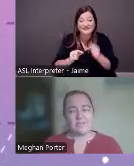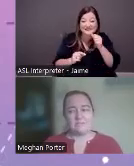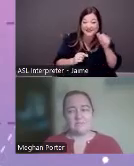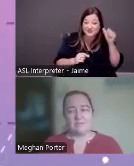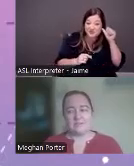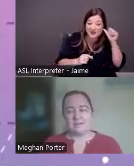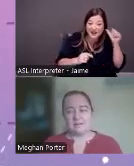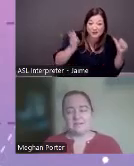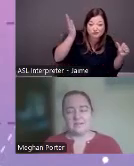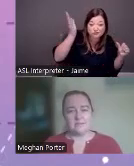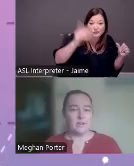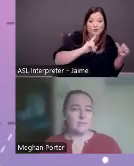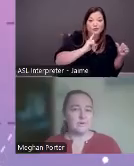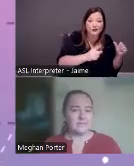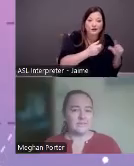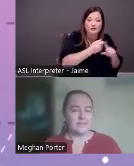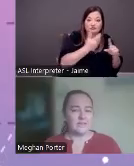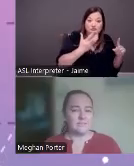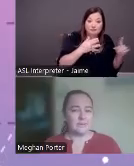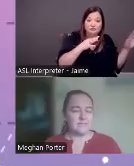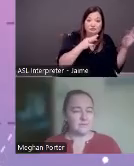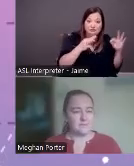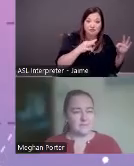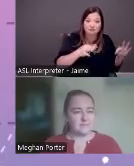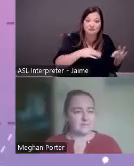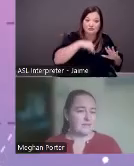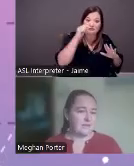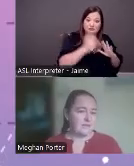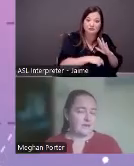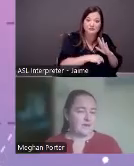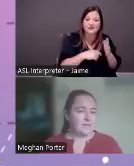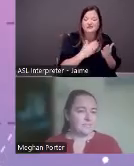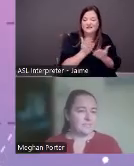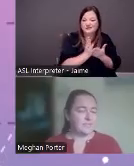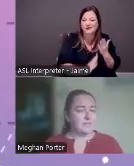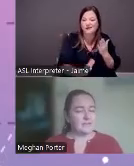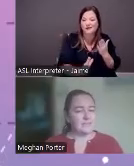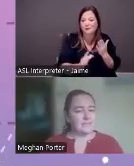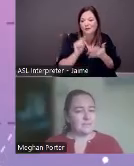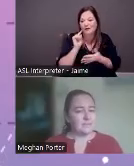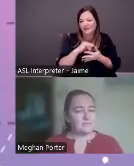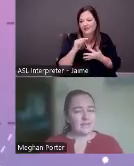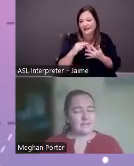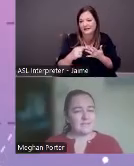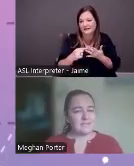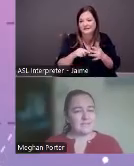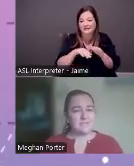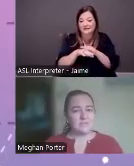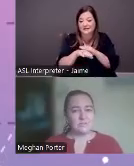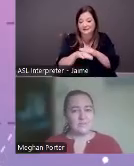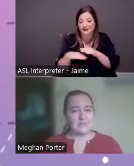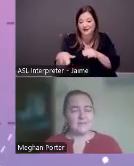that really talked in a lot more detail about some of these accessibility practices for social media.